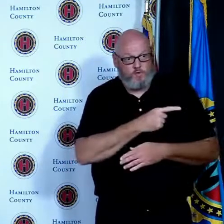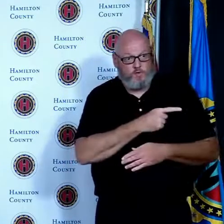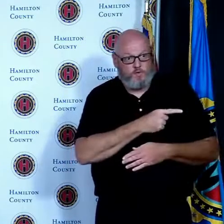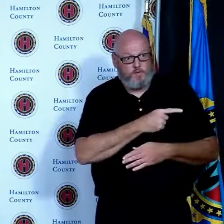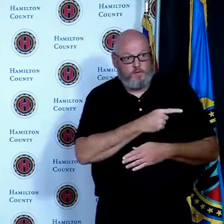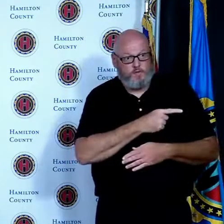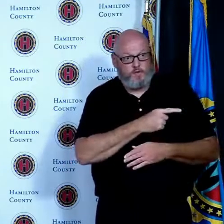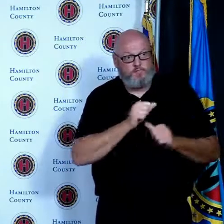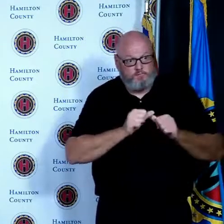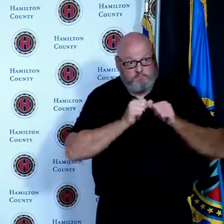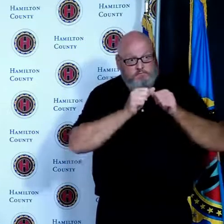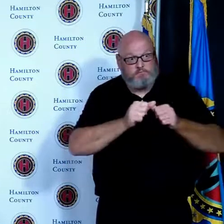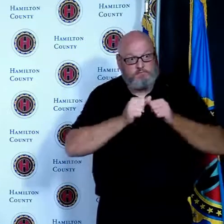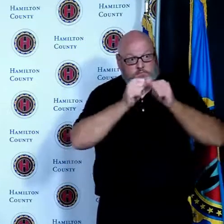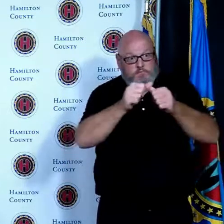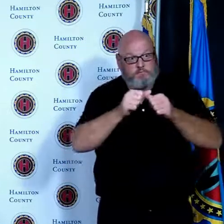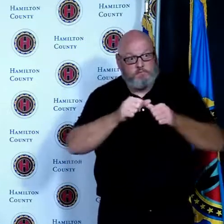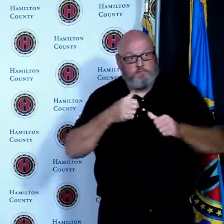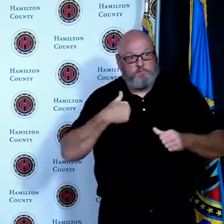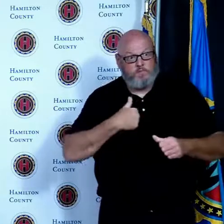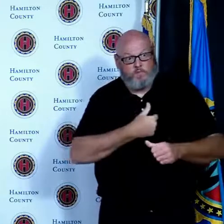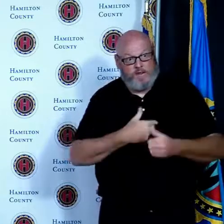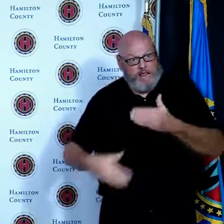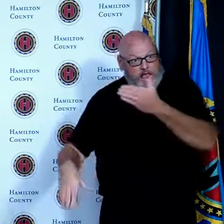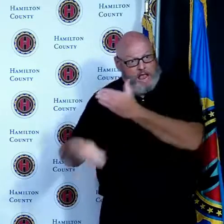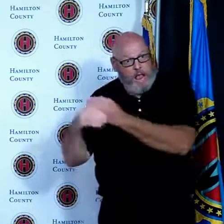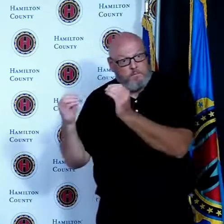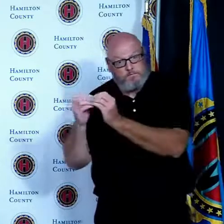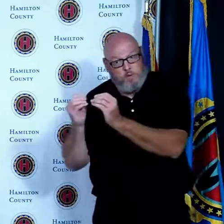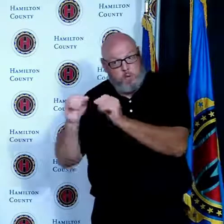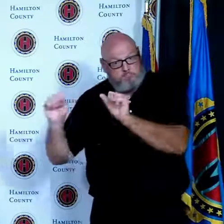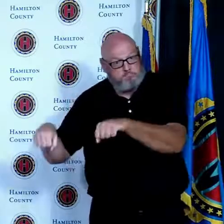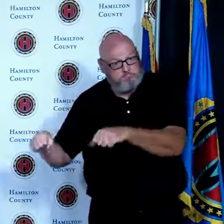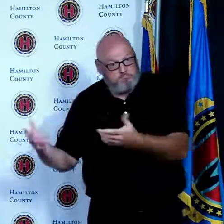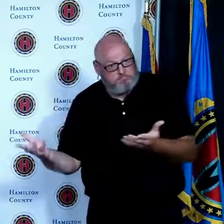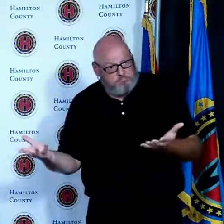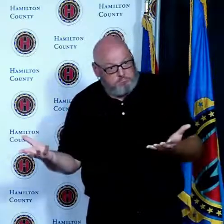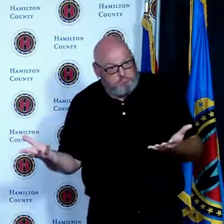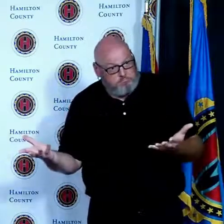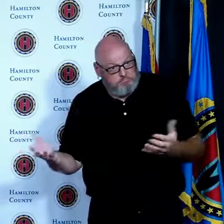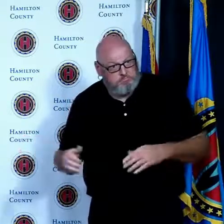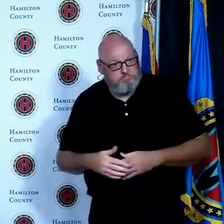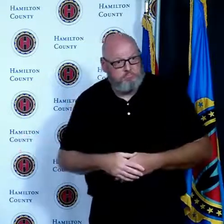correct yeah so anyone that would want to be tested would be able to